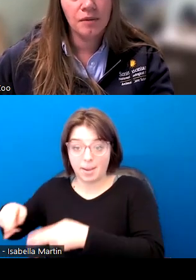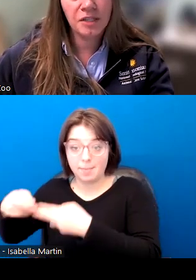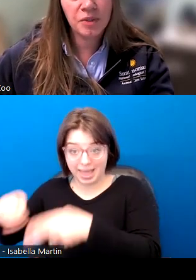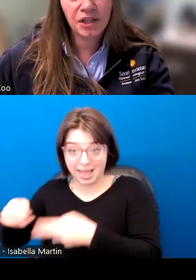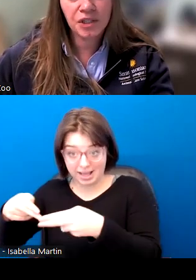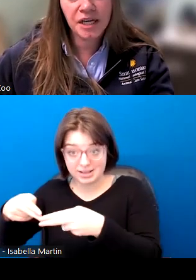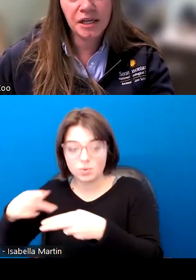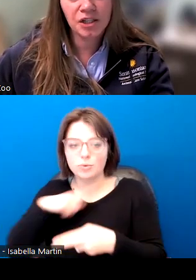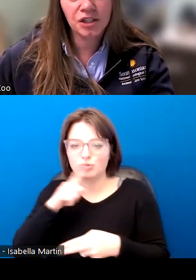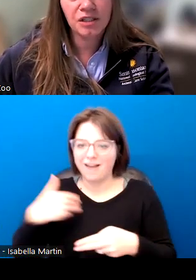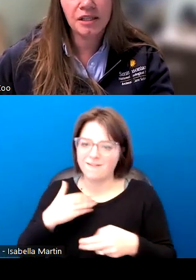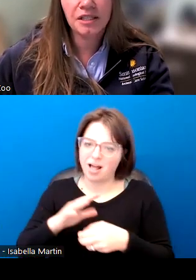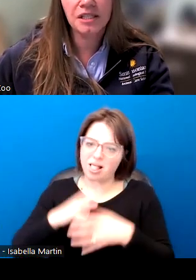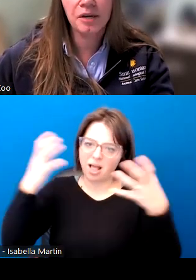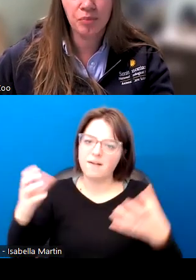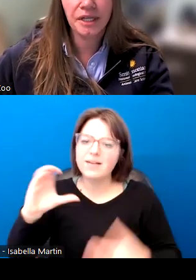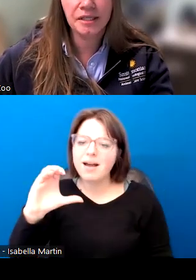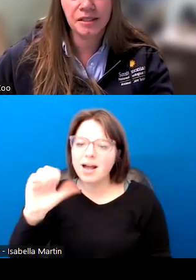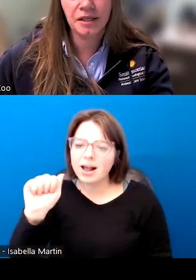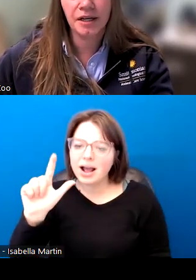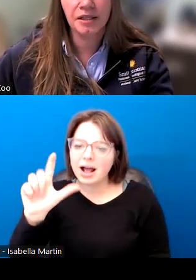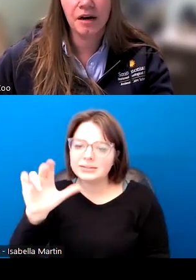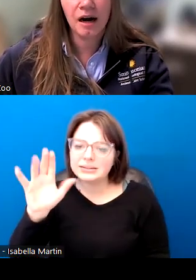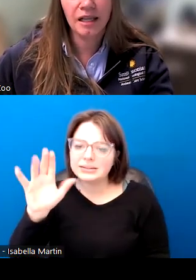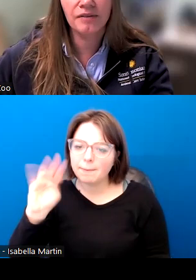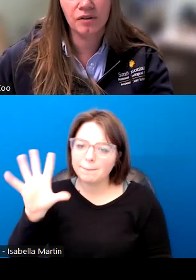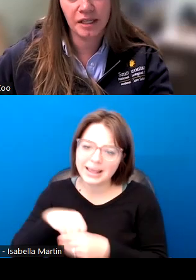This particular diet actually looks like this is a breeding season diet it's got a high level of